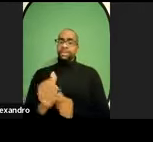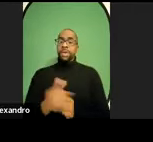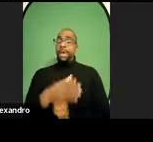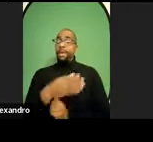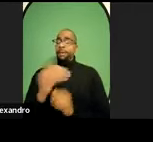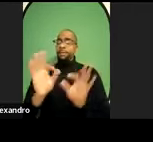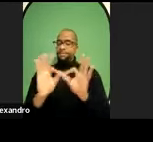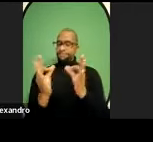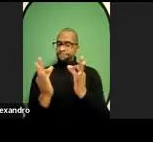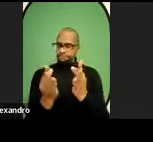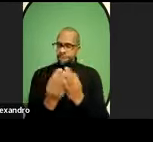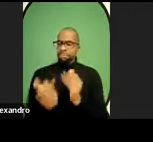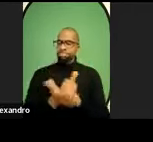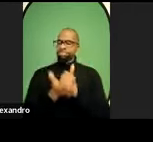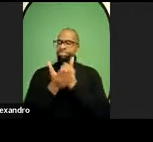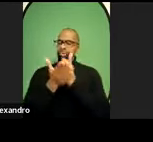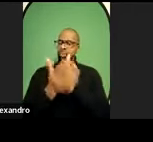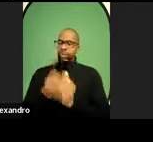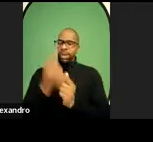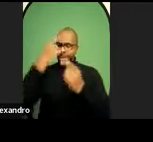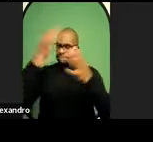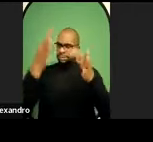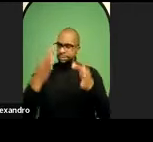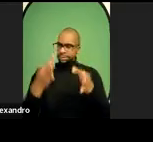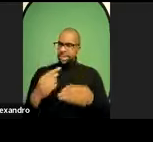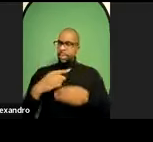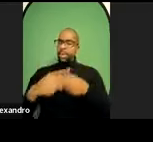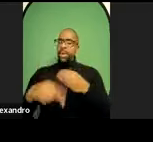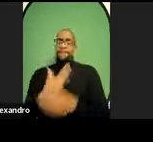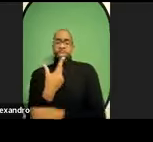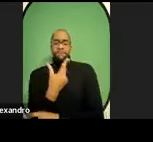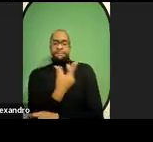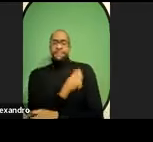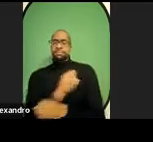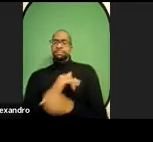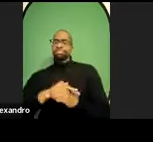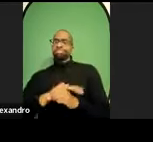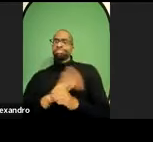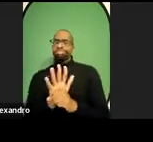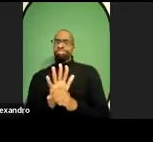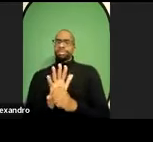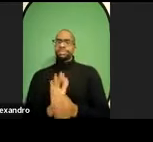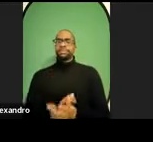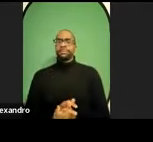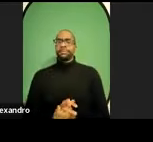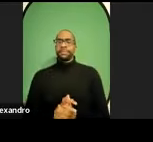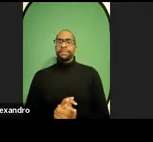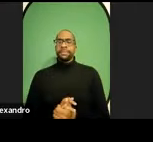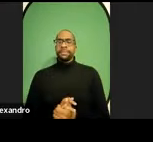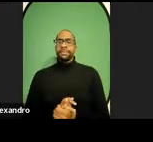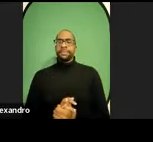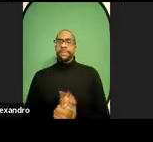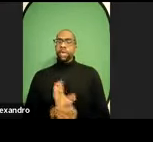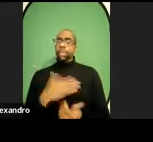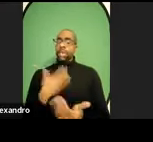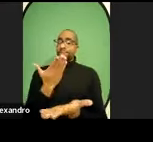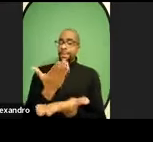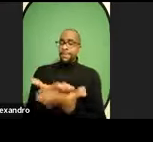developmental disabilities and their families and agencies to make their families and agencies to make informed decisions about the coconut. 19 vaccines. We are devoted to We are devoted to sharing ups